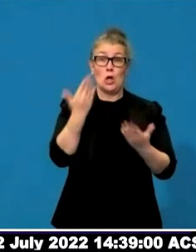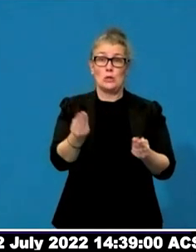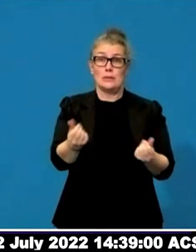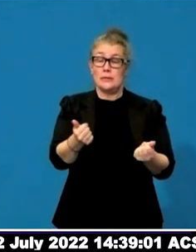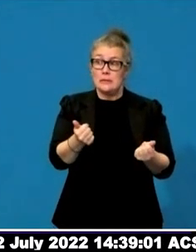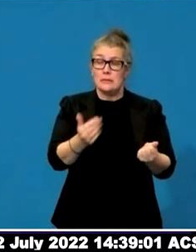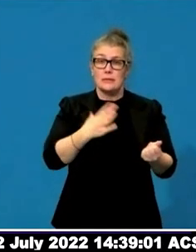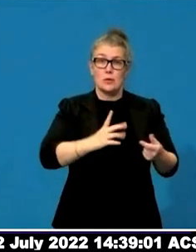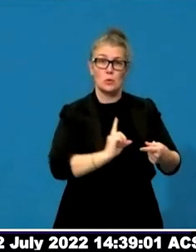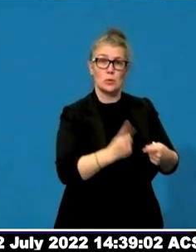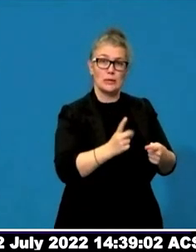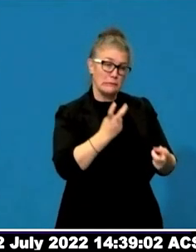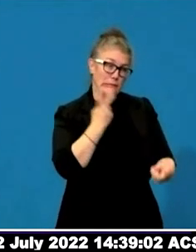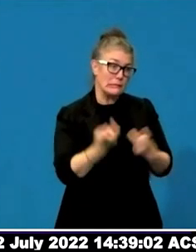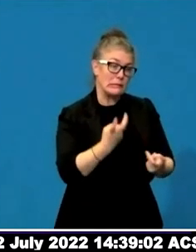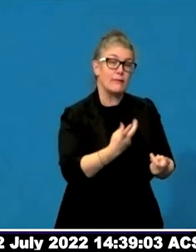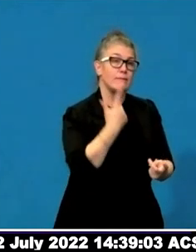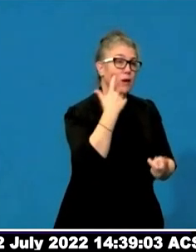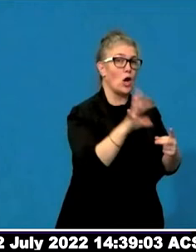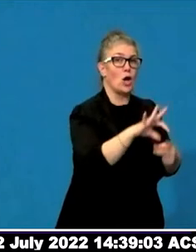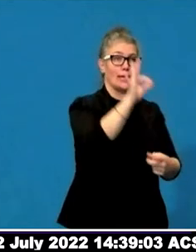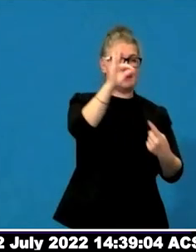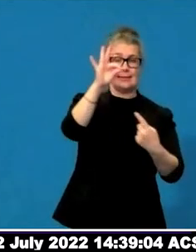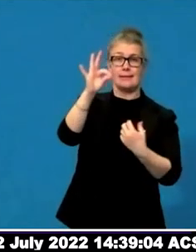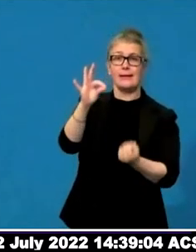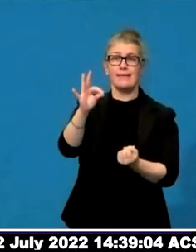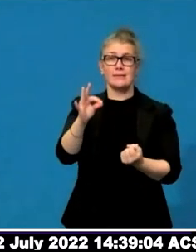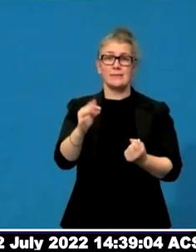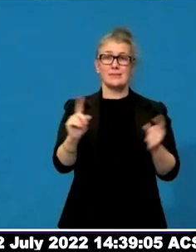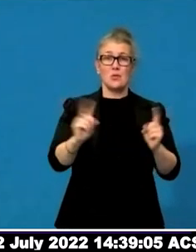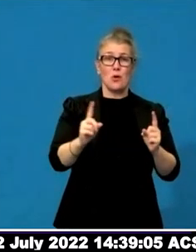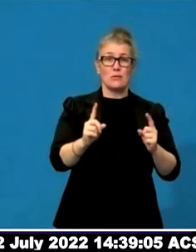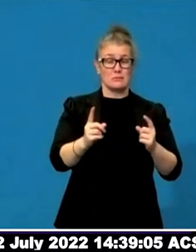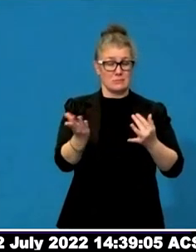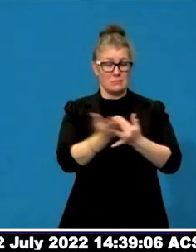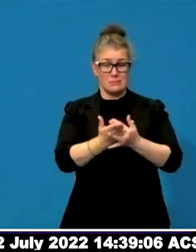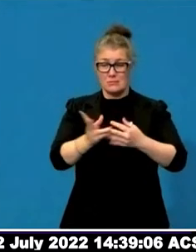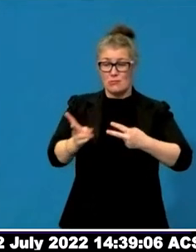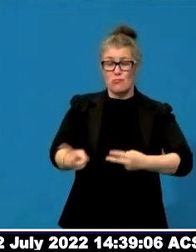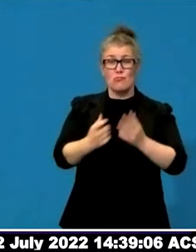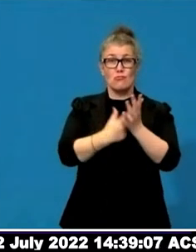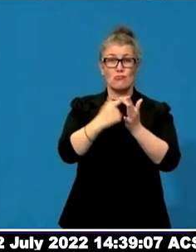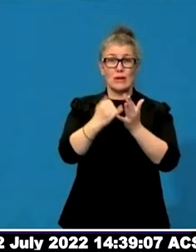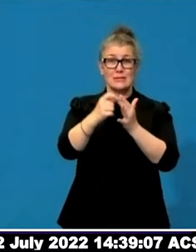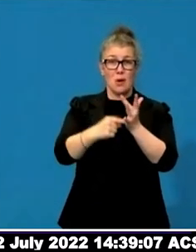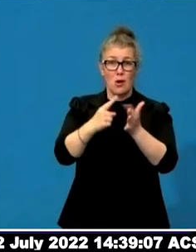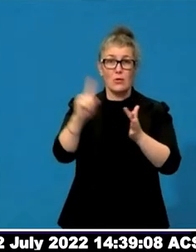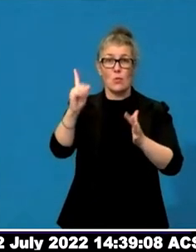So you need to be across, you know, what is respite, what is intellectual, how do you order a specific assistive technology item